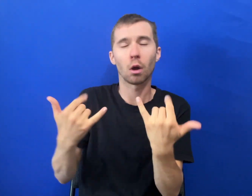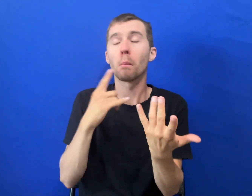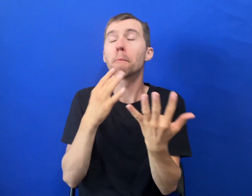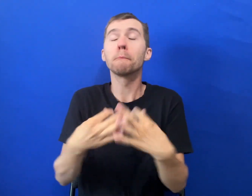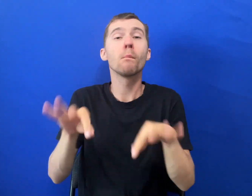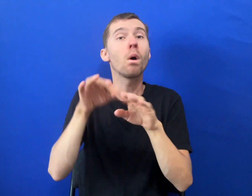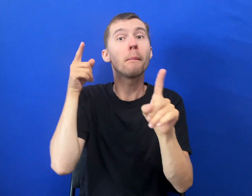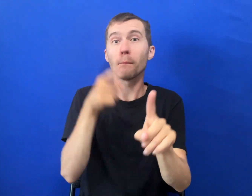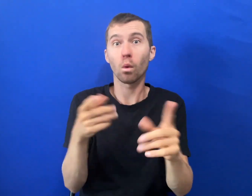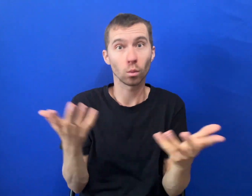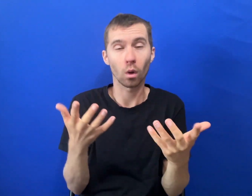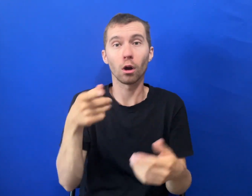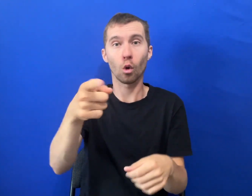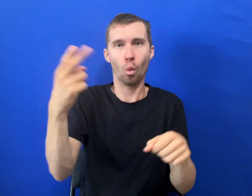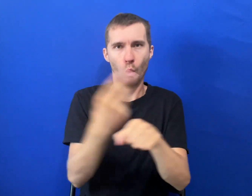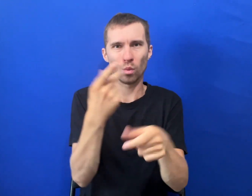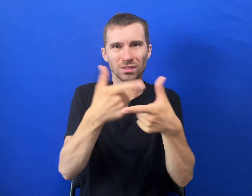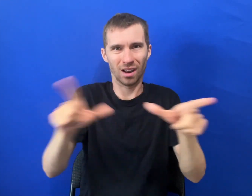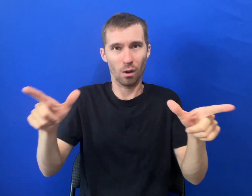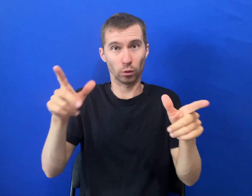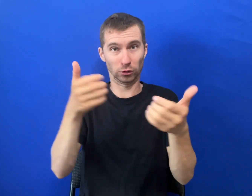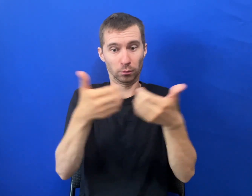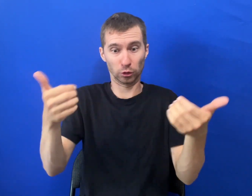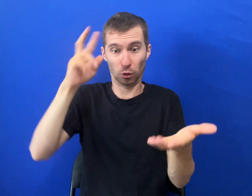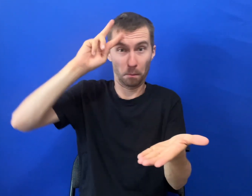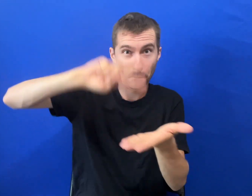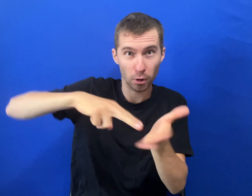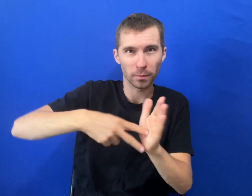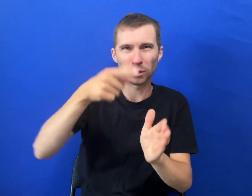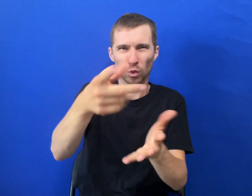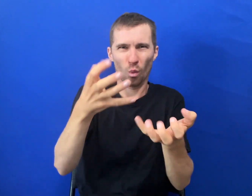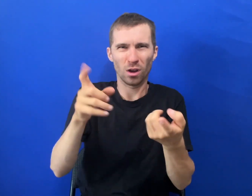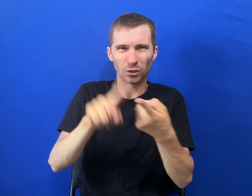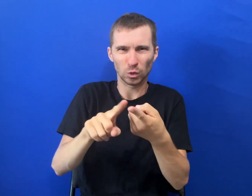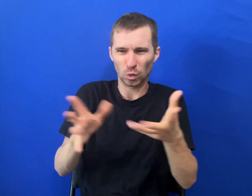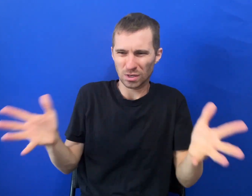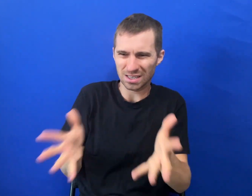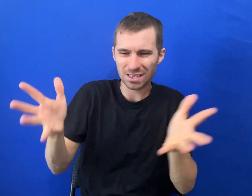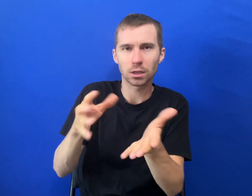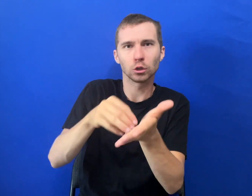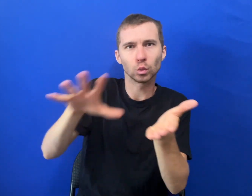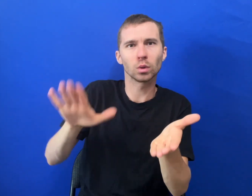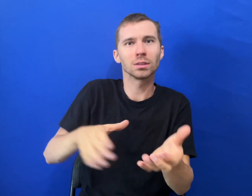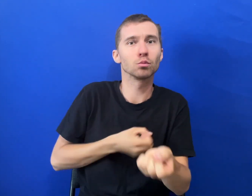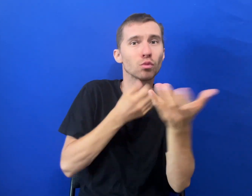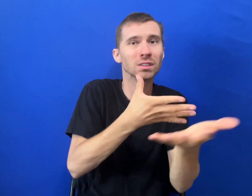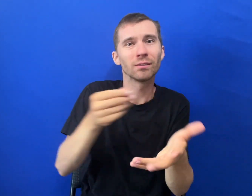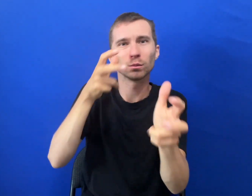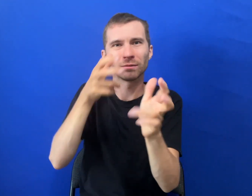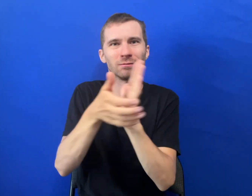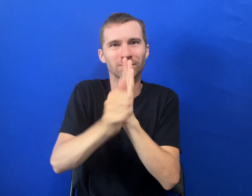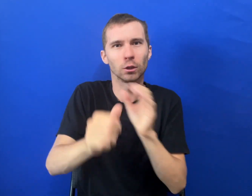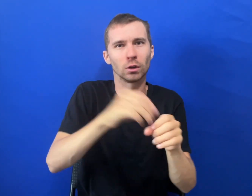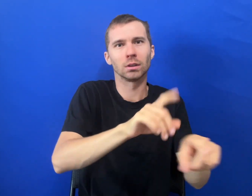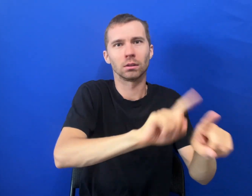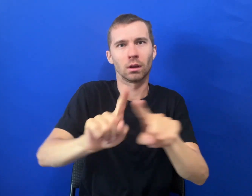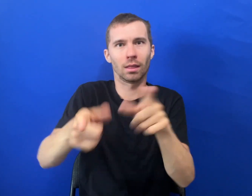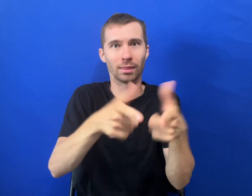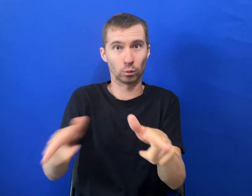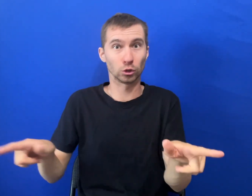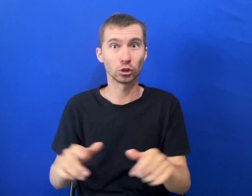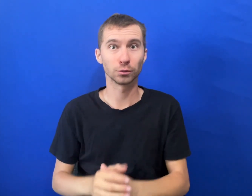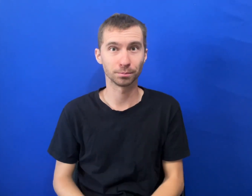What's important for you to know is that language separation is used to foster students' expressive and receptive skills in different languages.